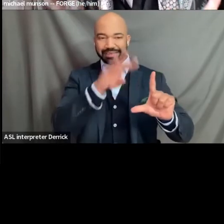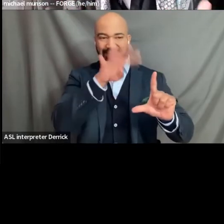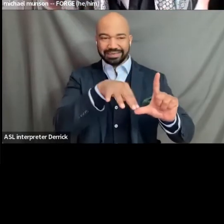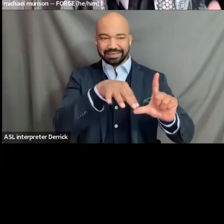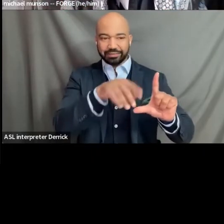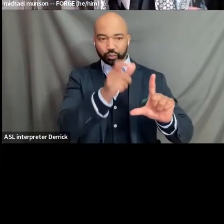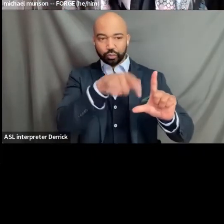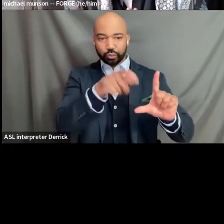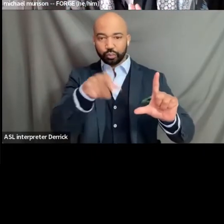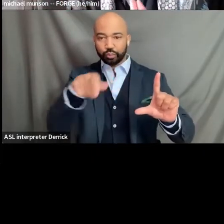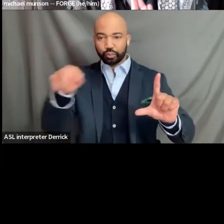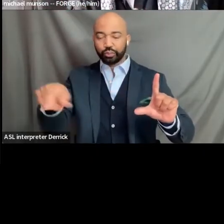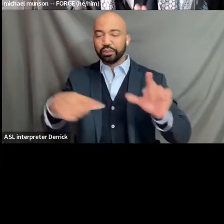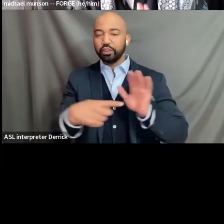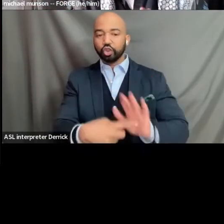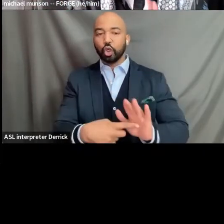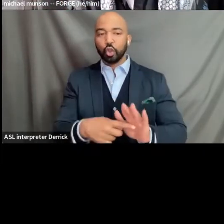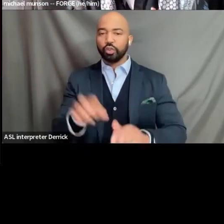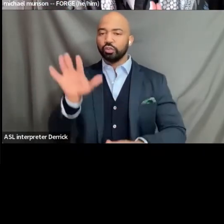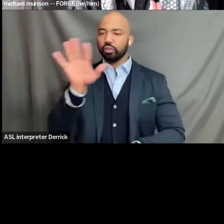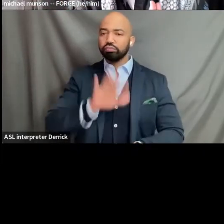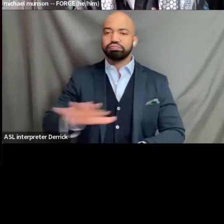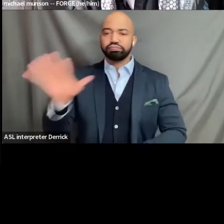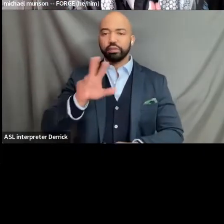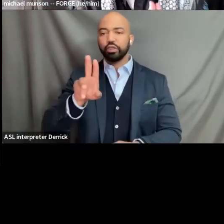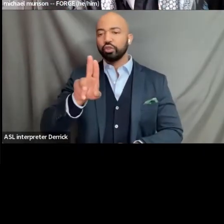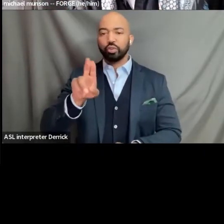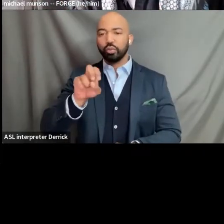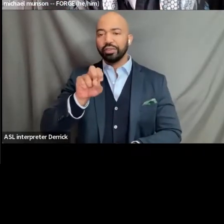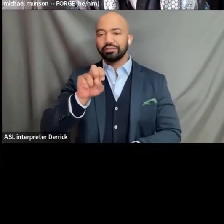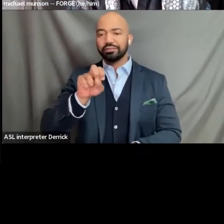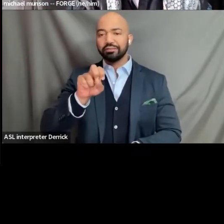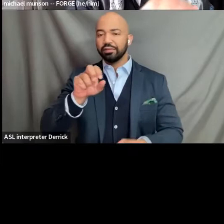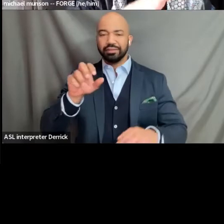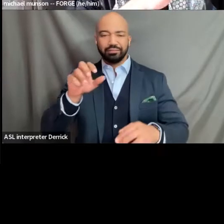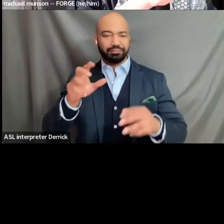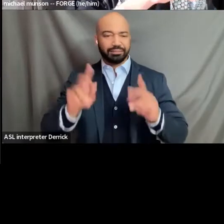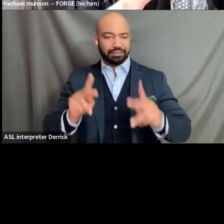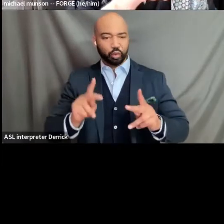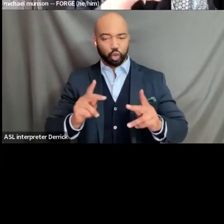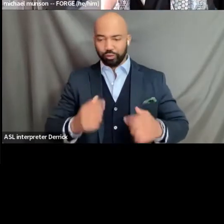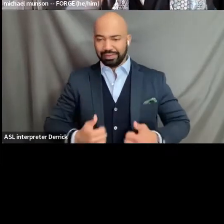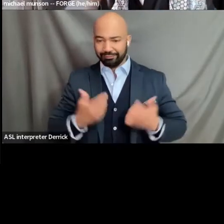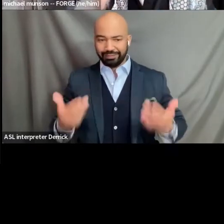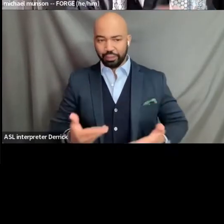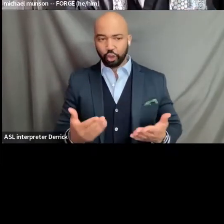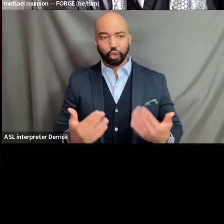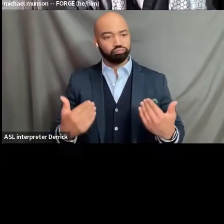the U.S. population who have taken the ACE study, the ACE survey. And you can see that smokers you know,